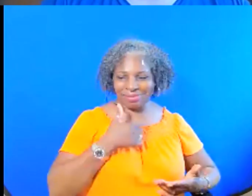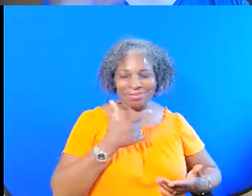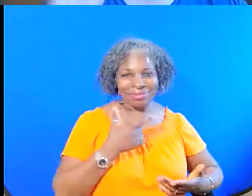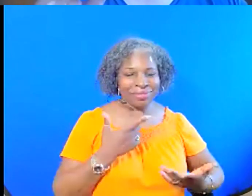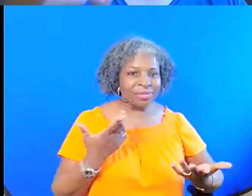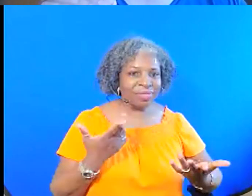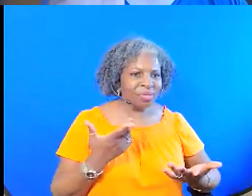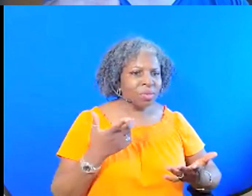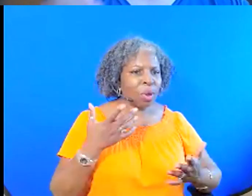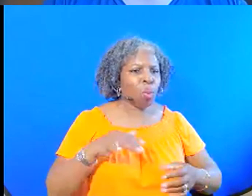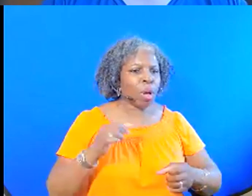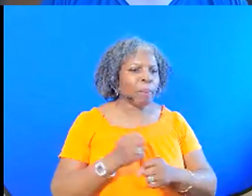sure that that's the last thing that you get to say.